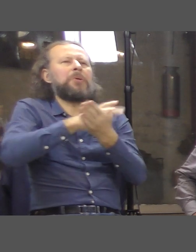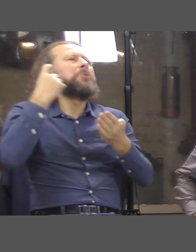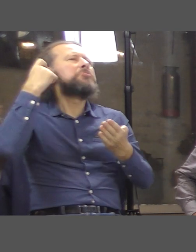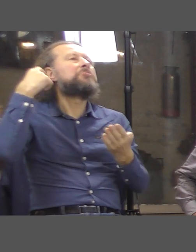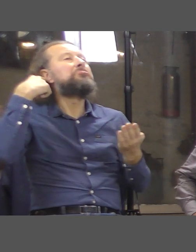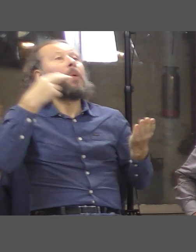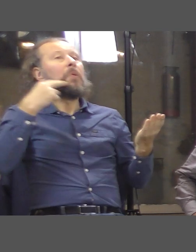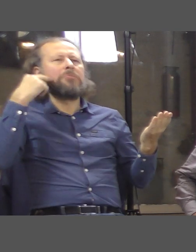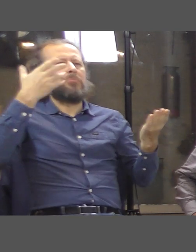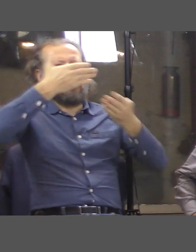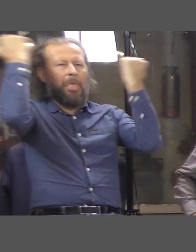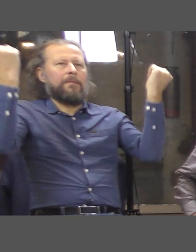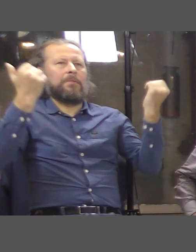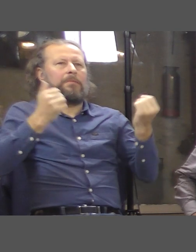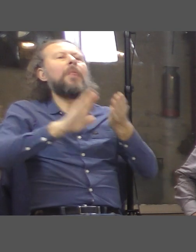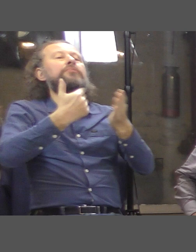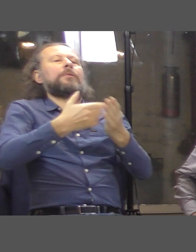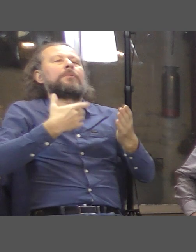We also don't have access to full access to television,